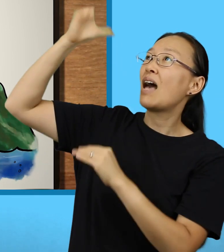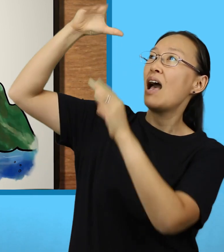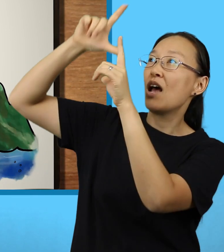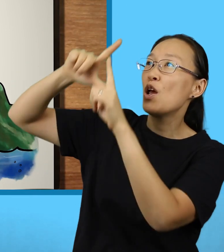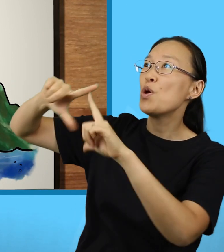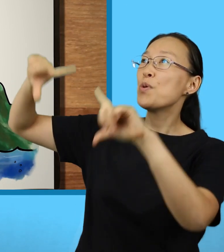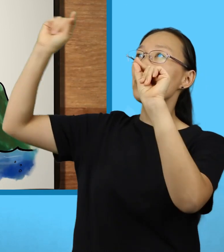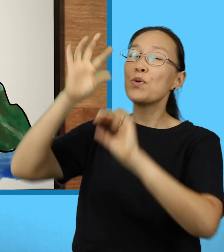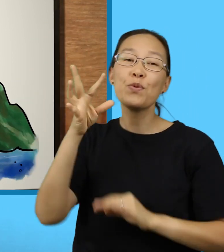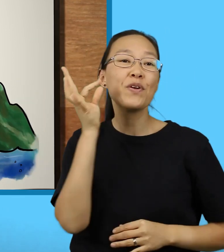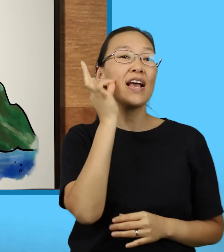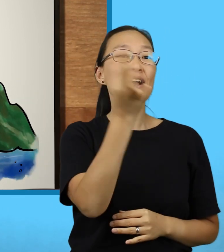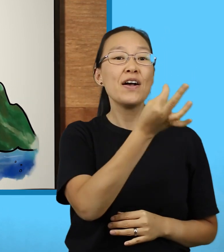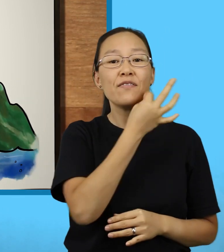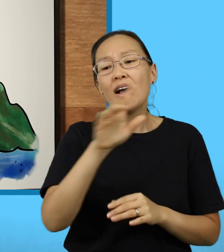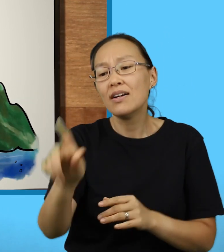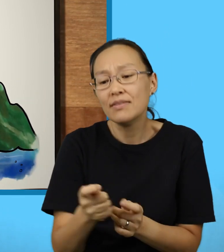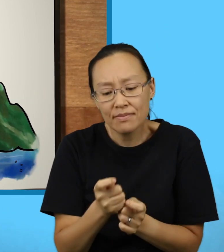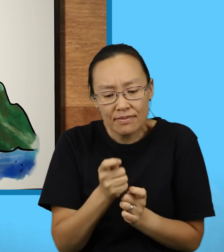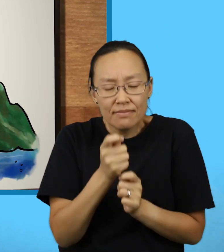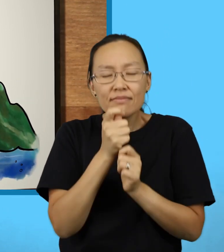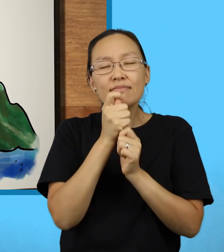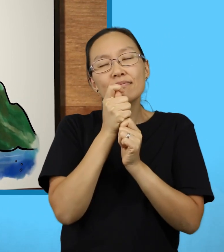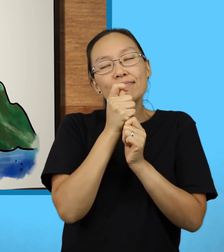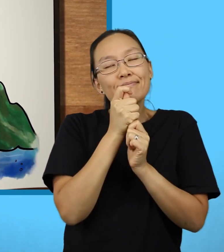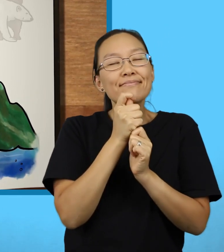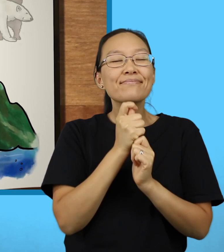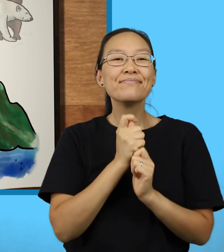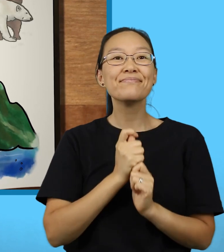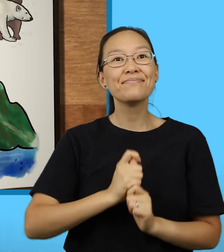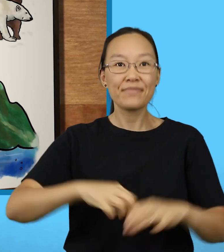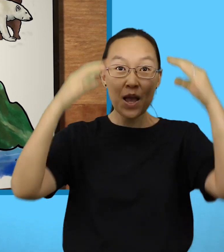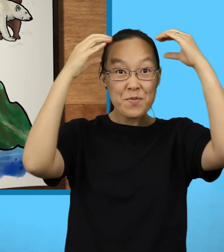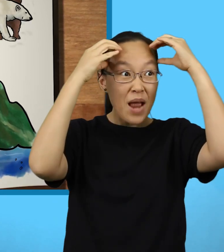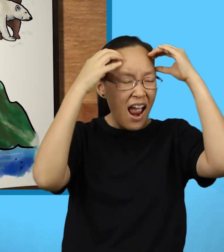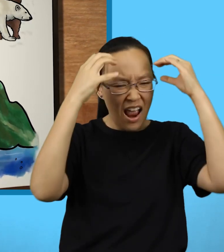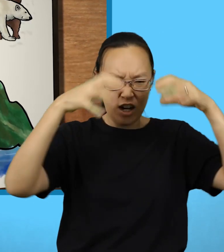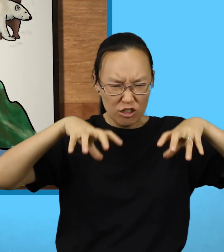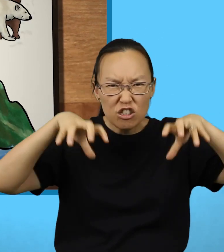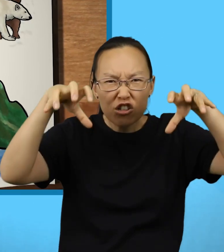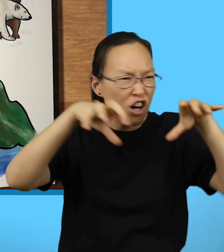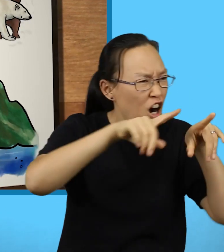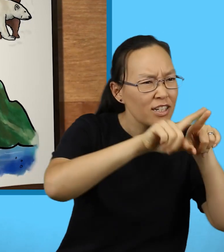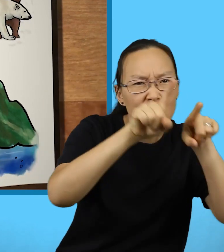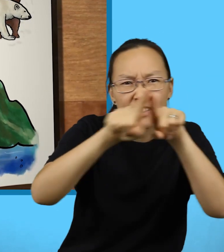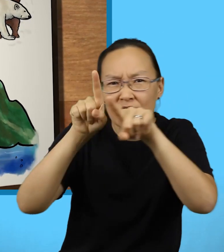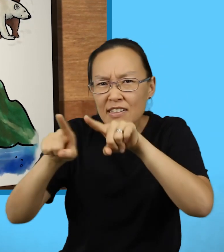and each little flower with their sweet perfume. The polar, the grizzly and each kind of bear,